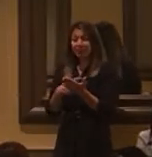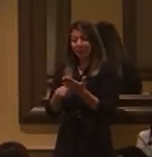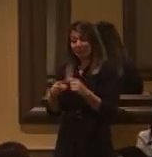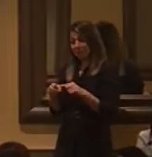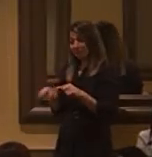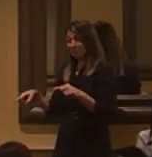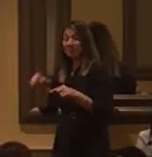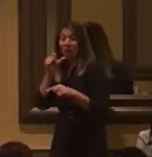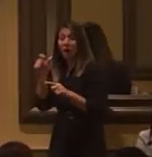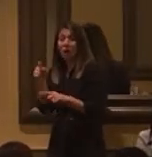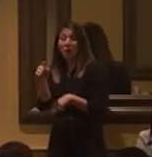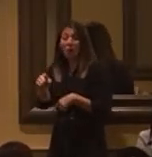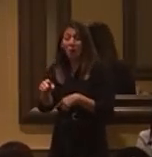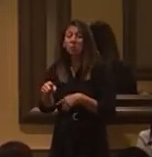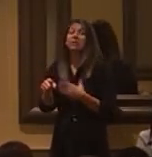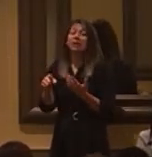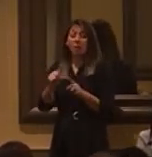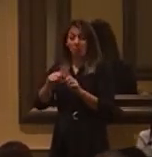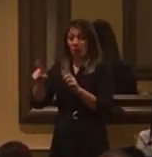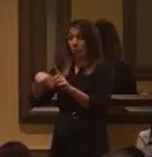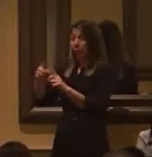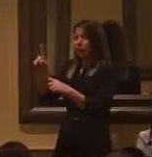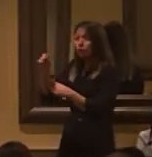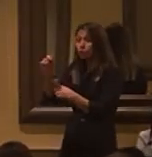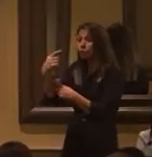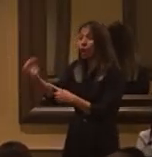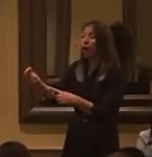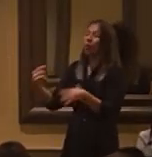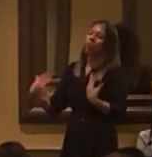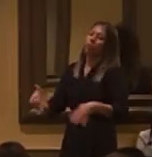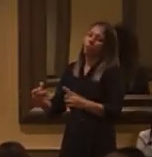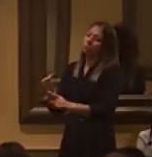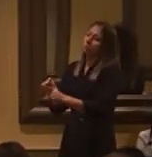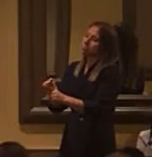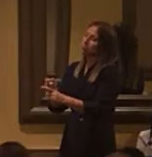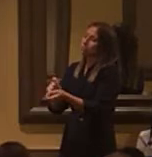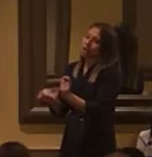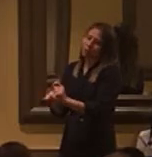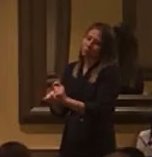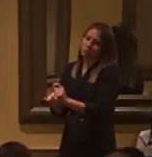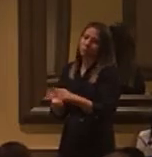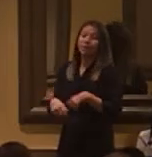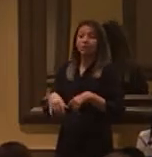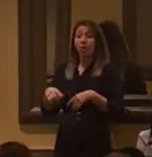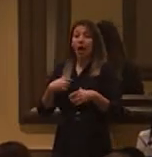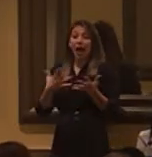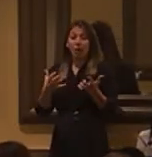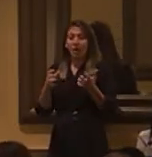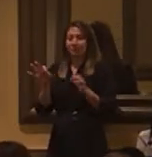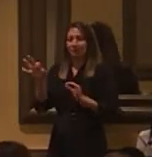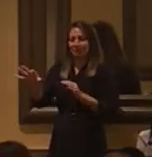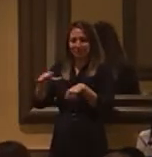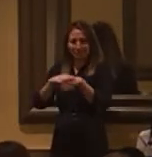and it makes such a huge difference to all of them. So I just want to start with that. I'm gonna let them all introduce themselves